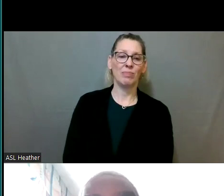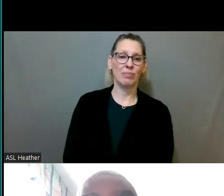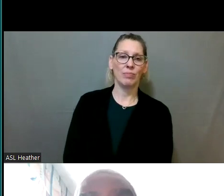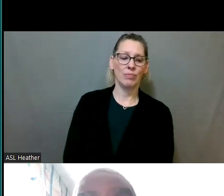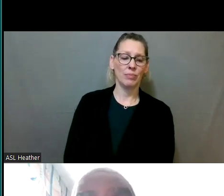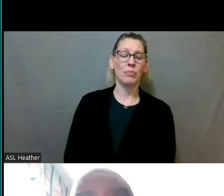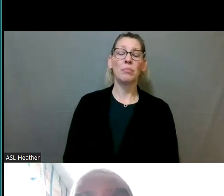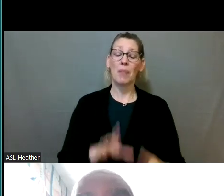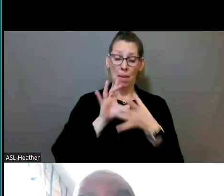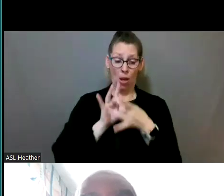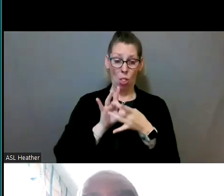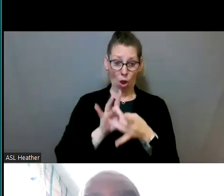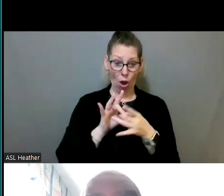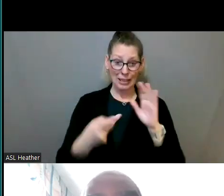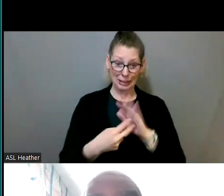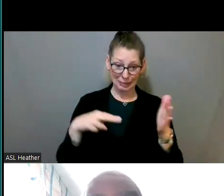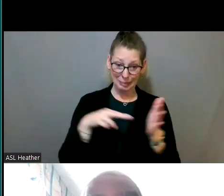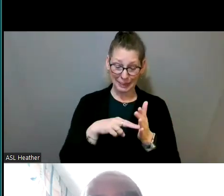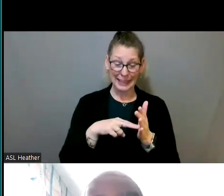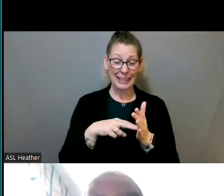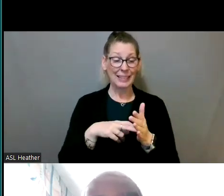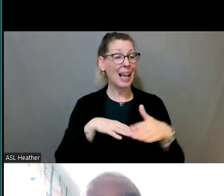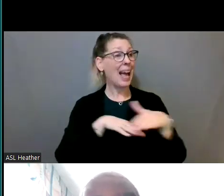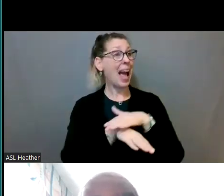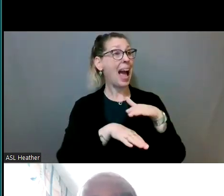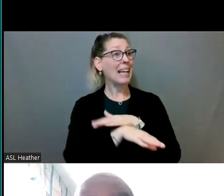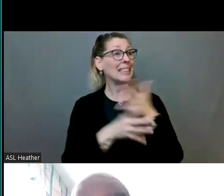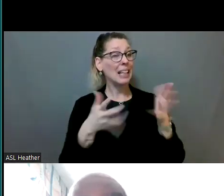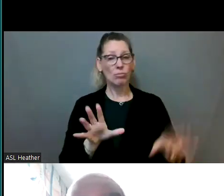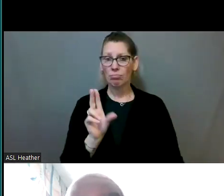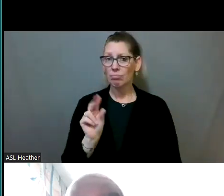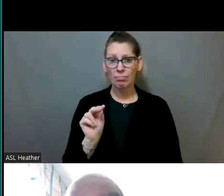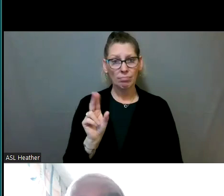Belonging means more than having just access, it means having a